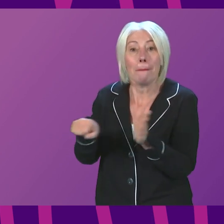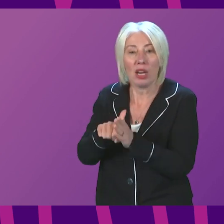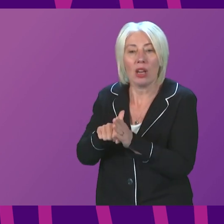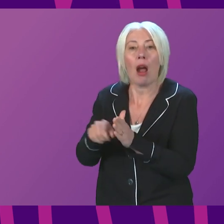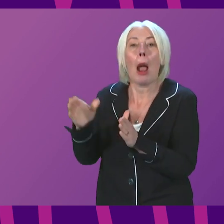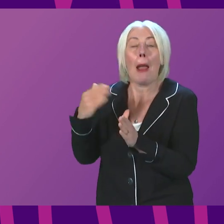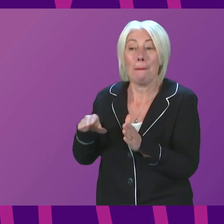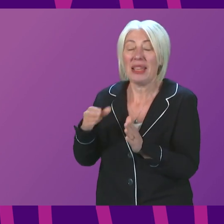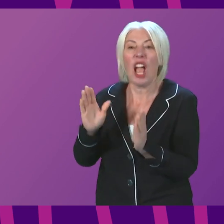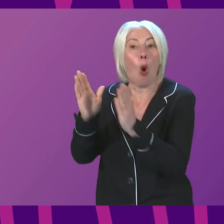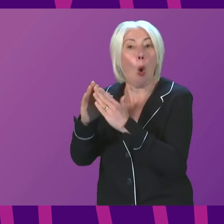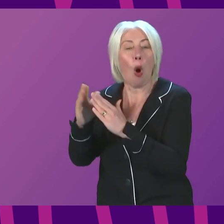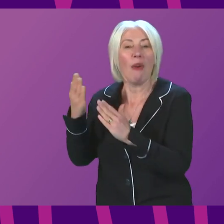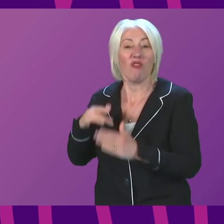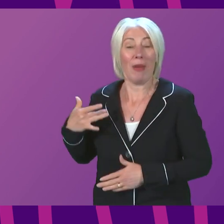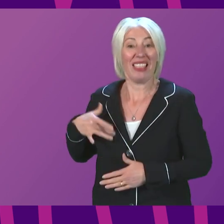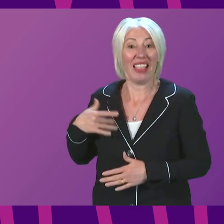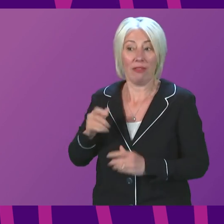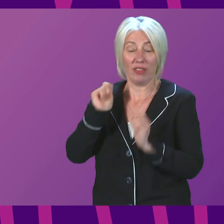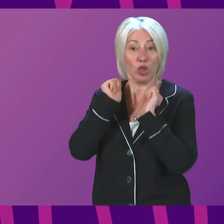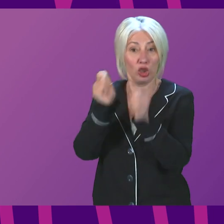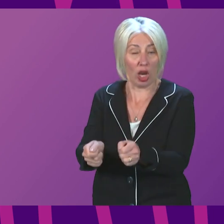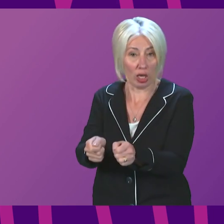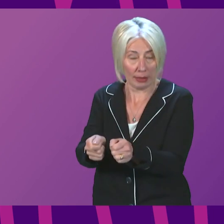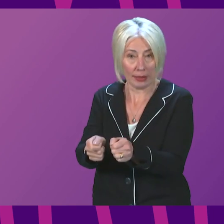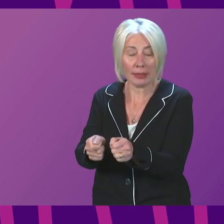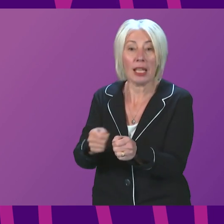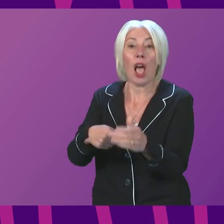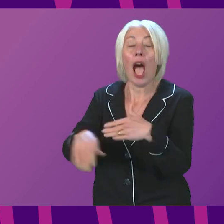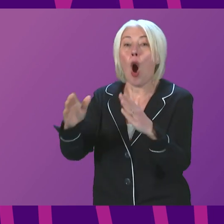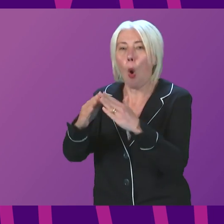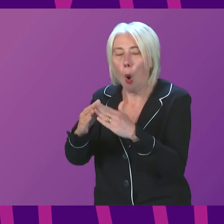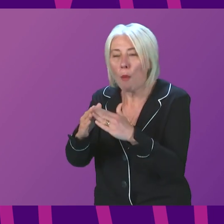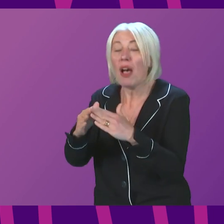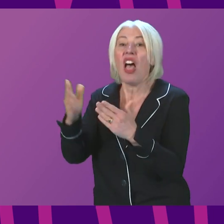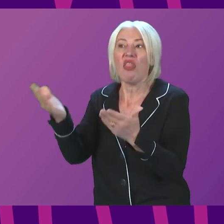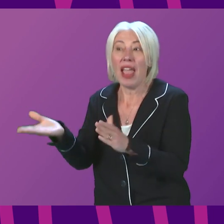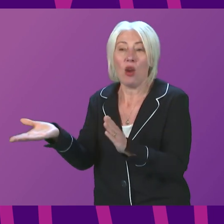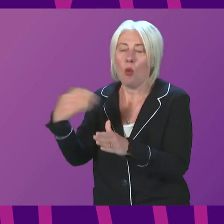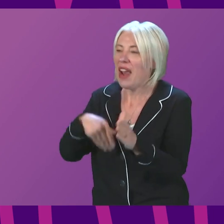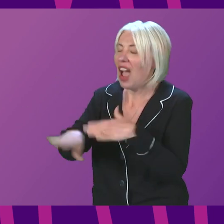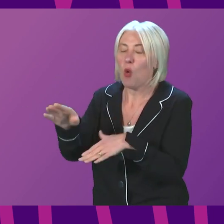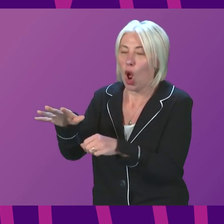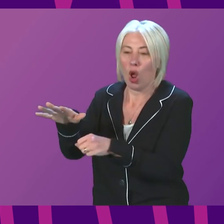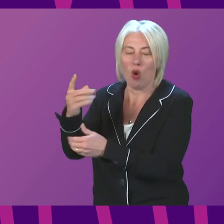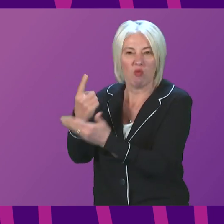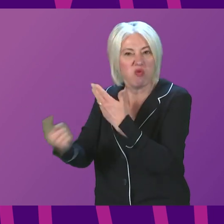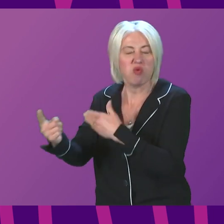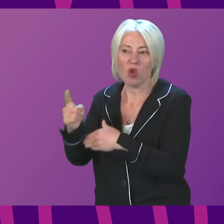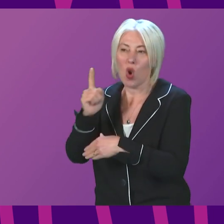a life sentence, carried out a brutal attempt to murder a random, lone, female dog walker